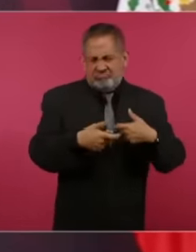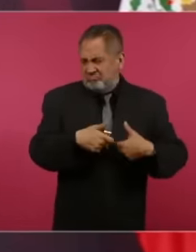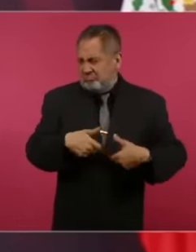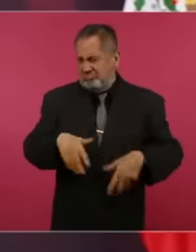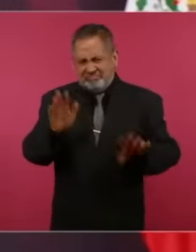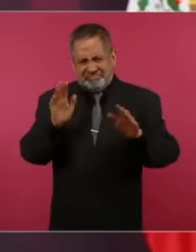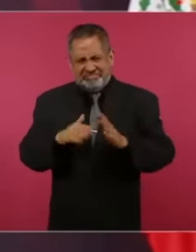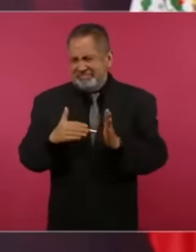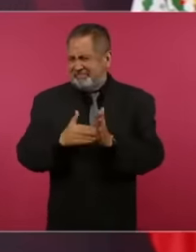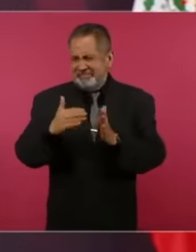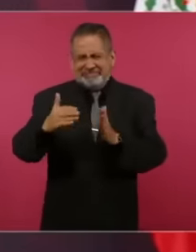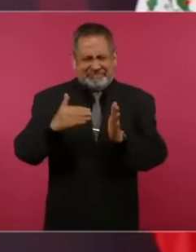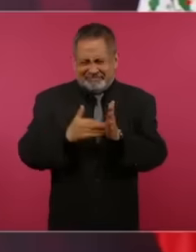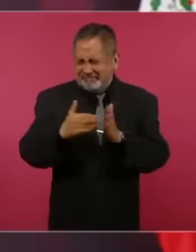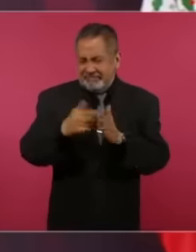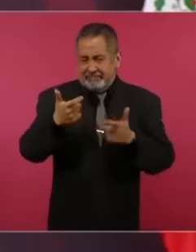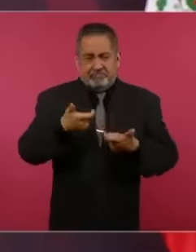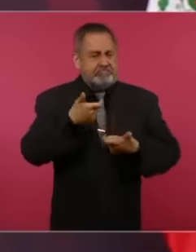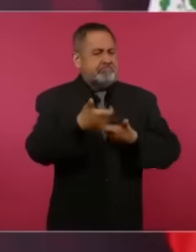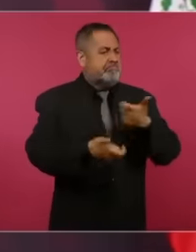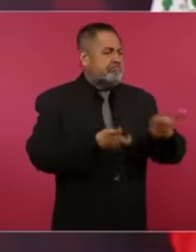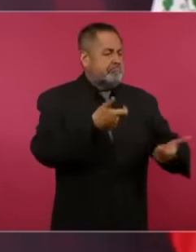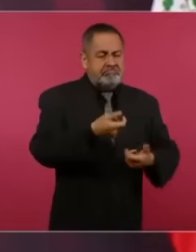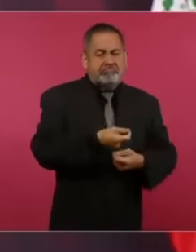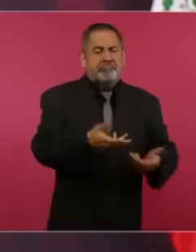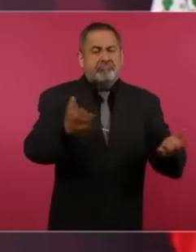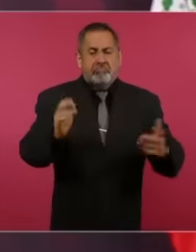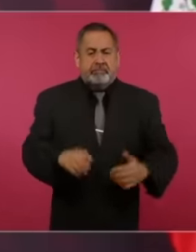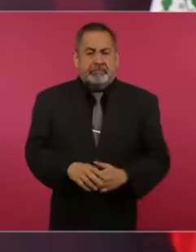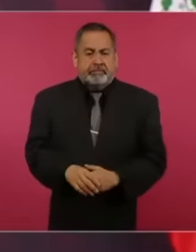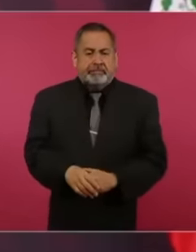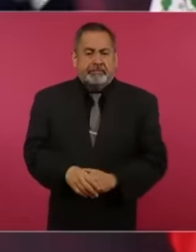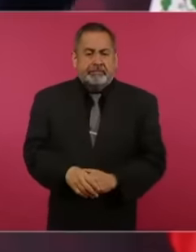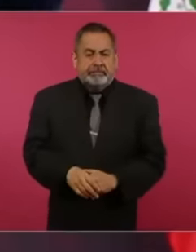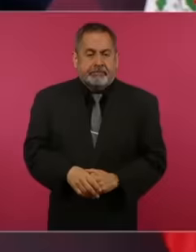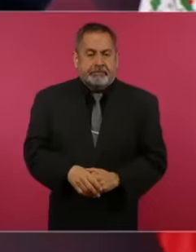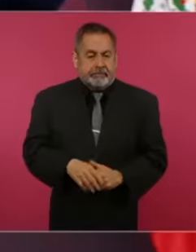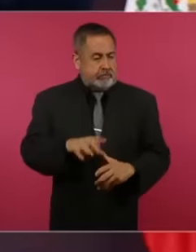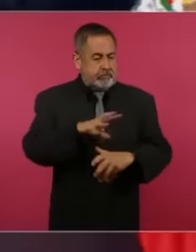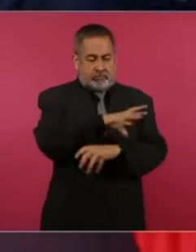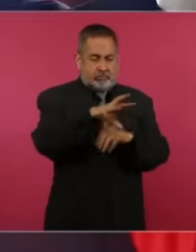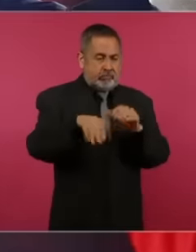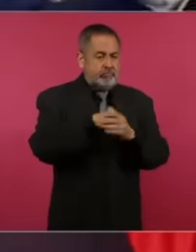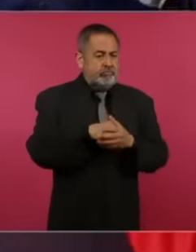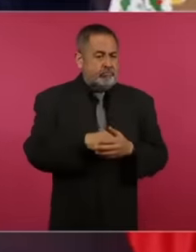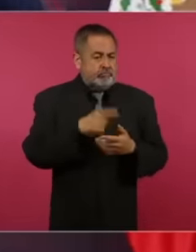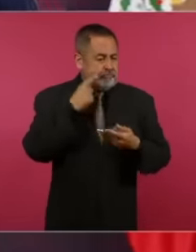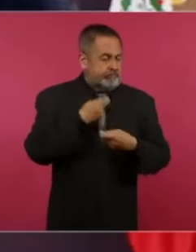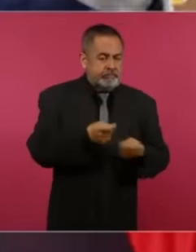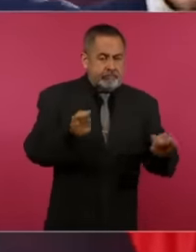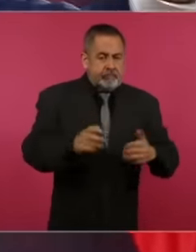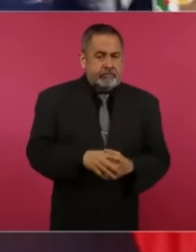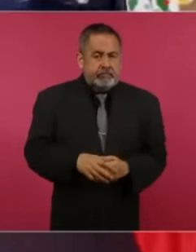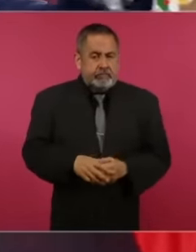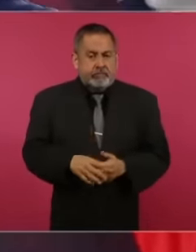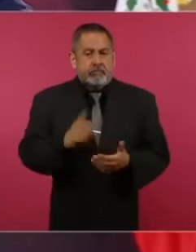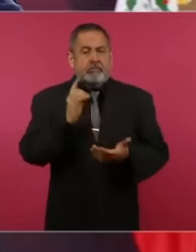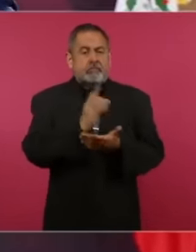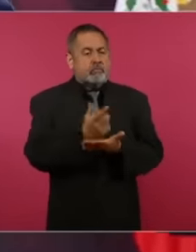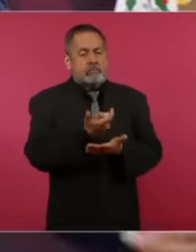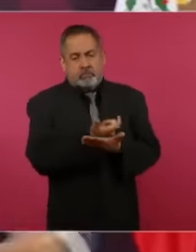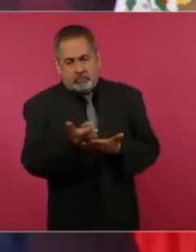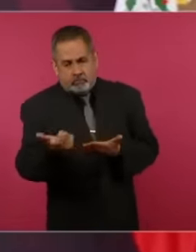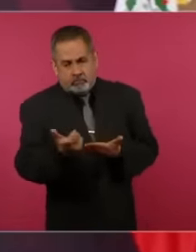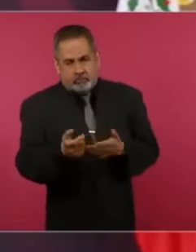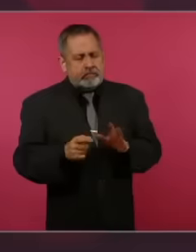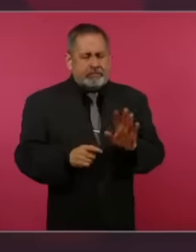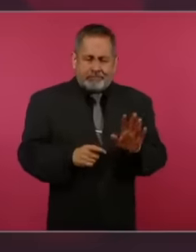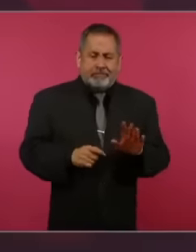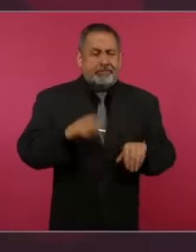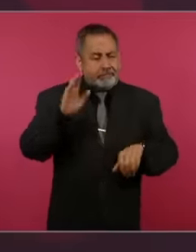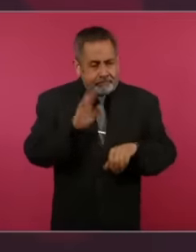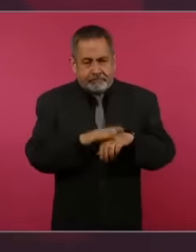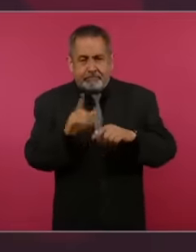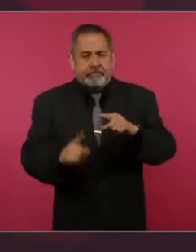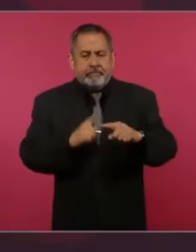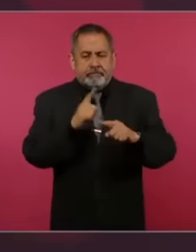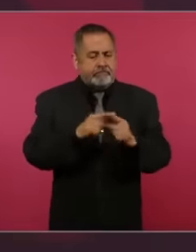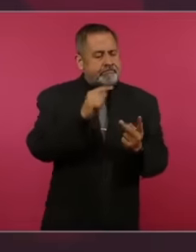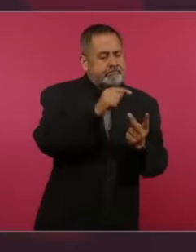billions of pesos of the apparatus Because it is not only the salaries of They